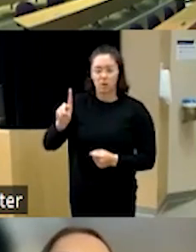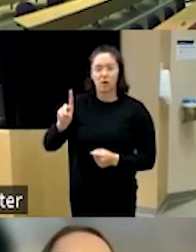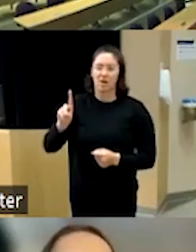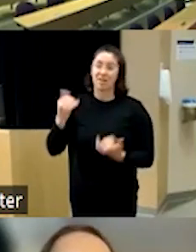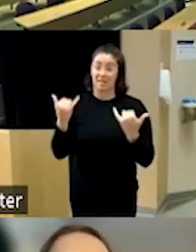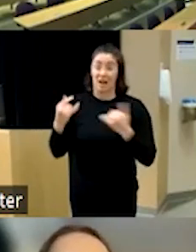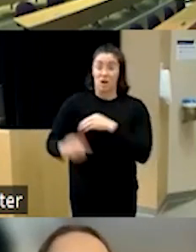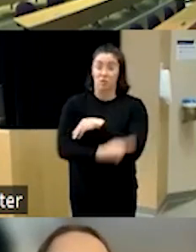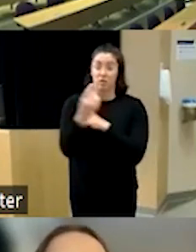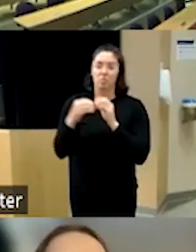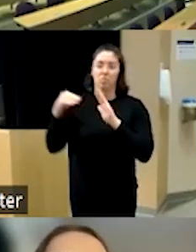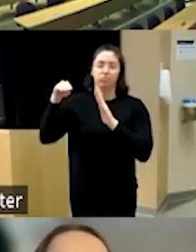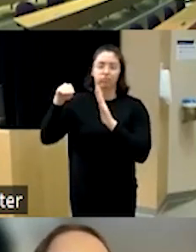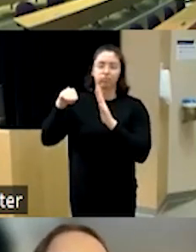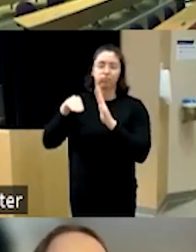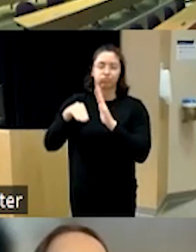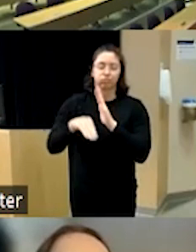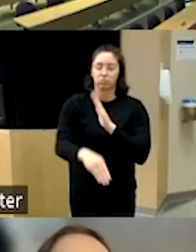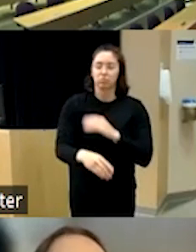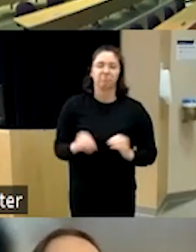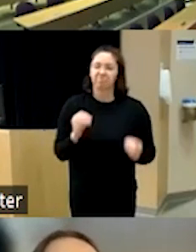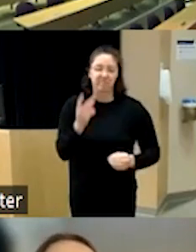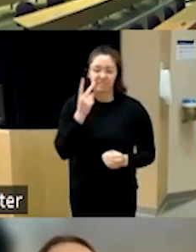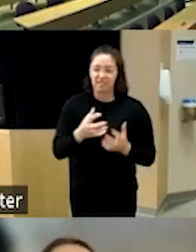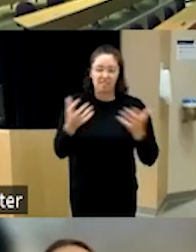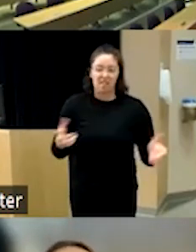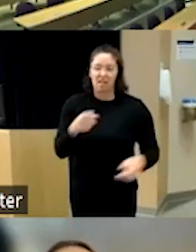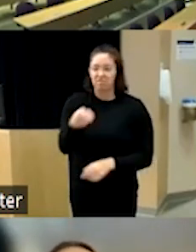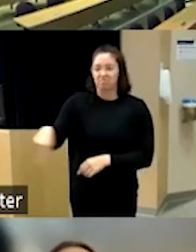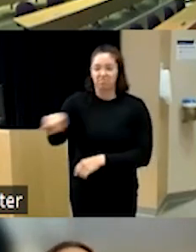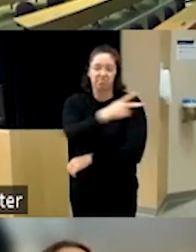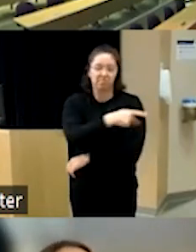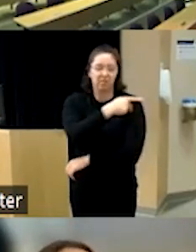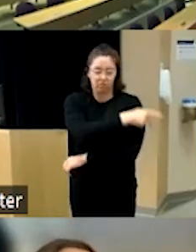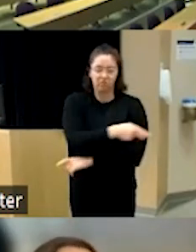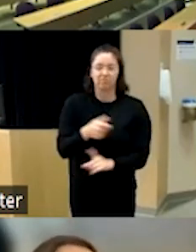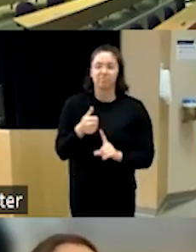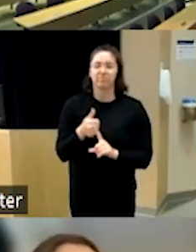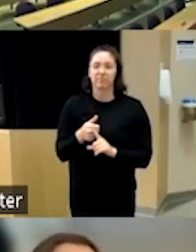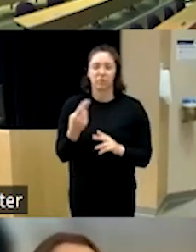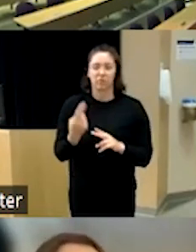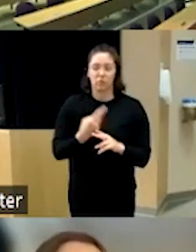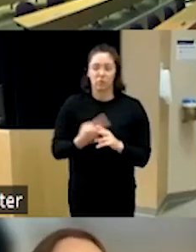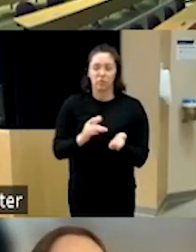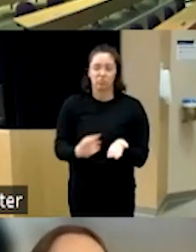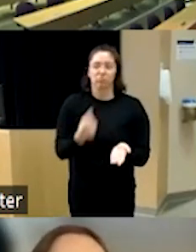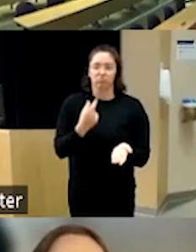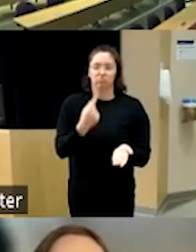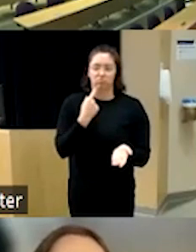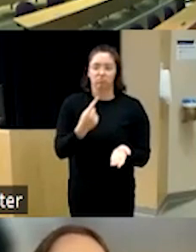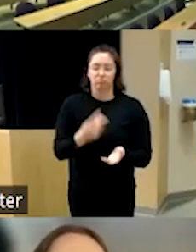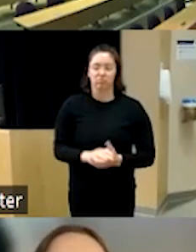we don't see that much of that many patients that really um use um like the the third level